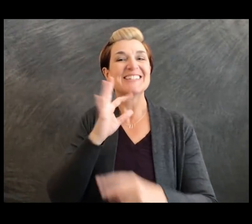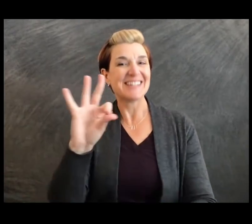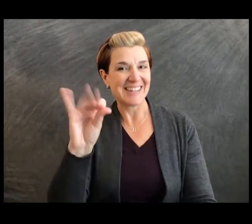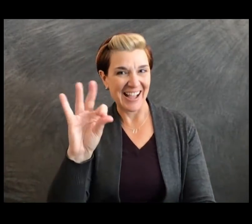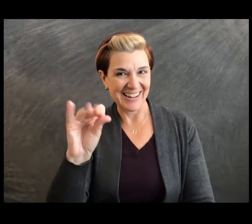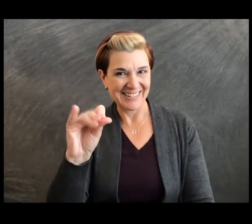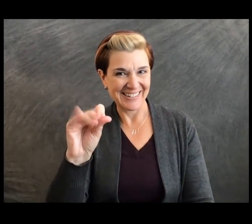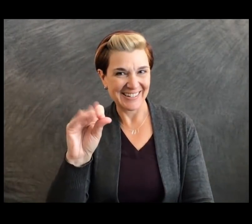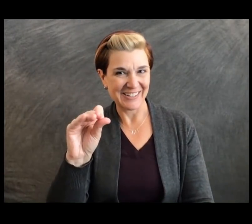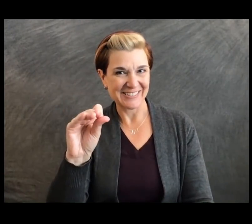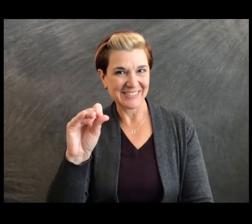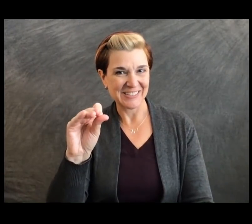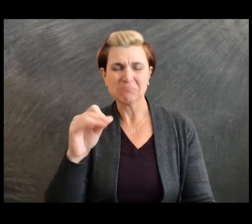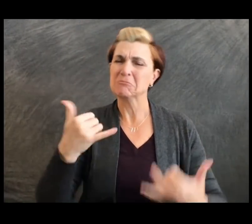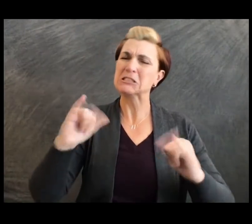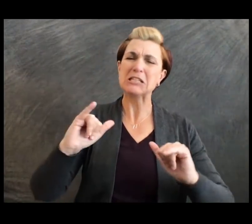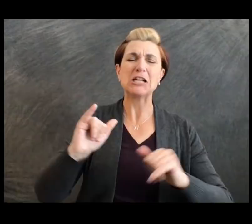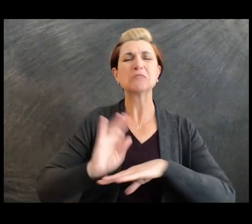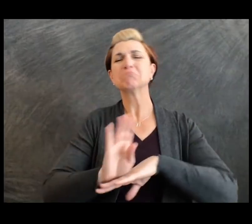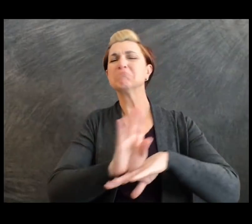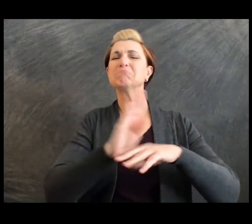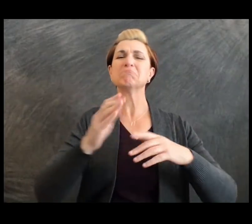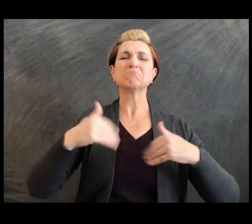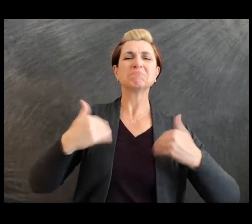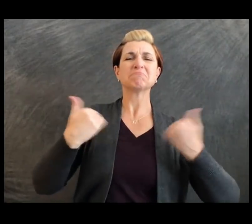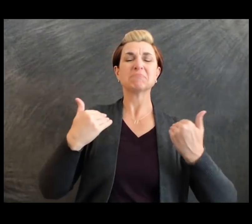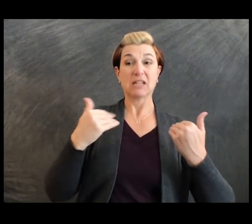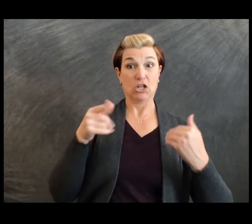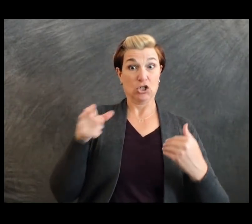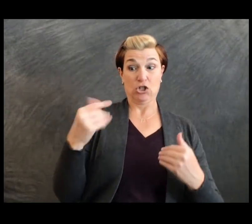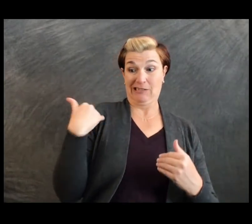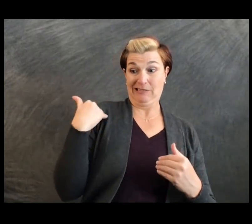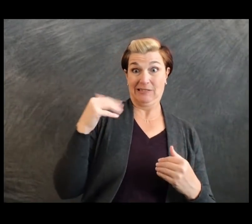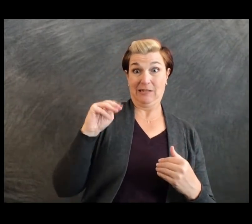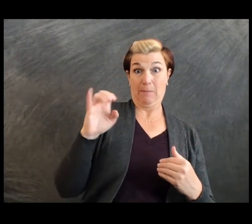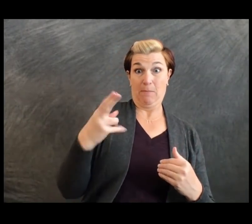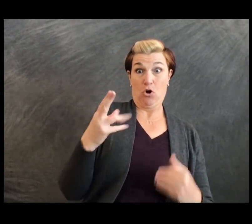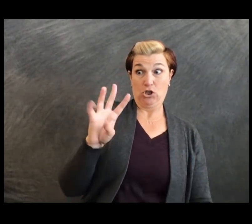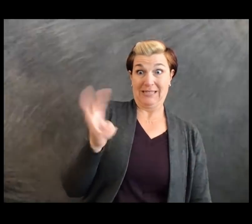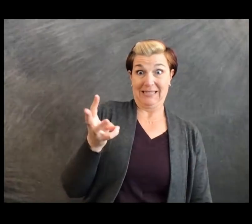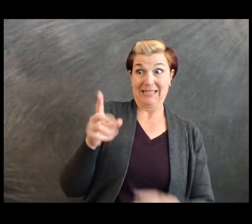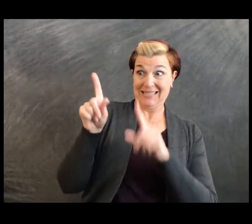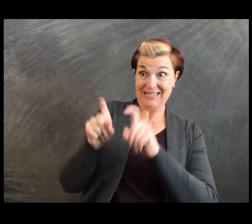for the corona virus on March 6 but by all accounts she's doing well she wanted